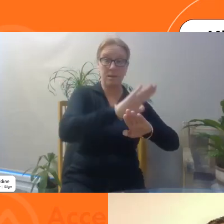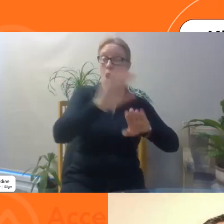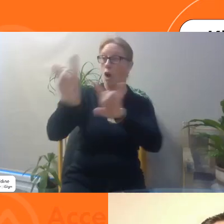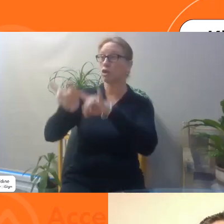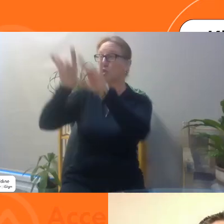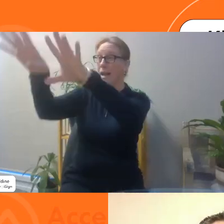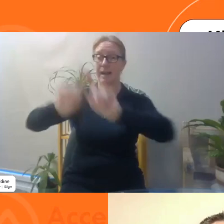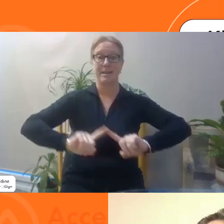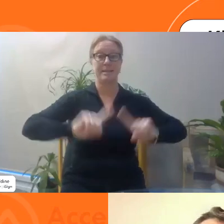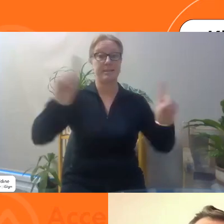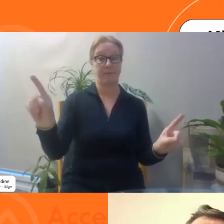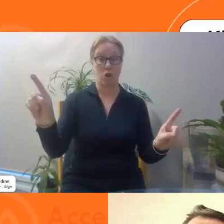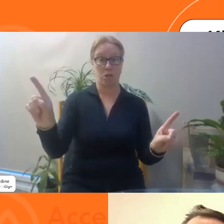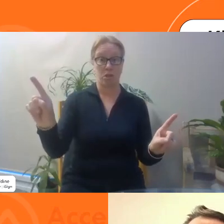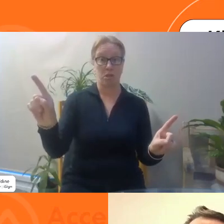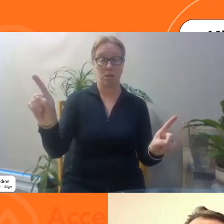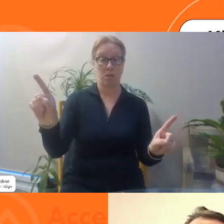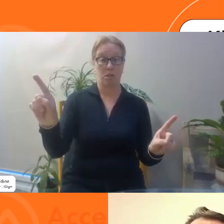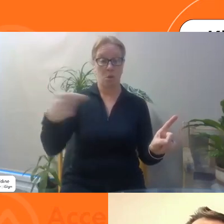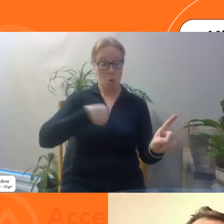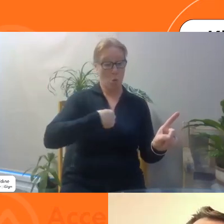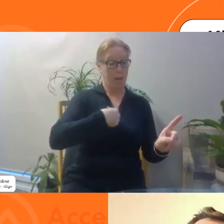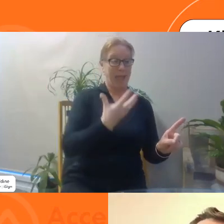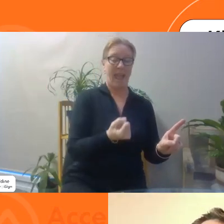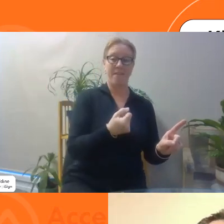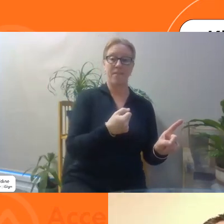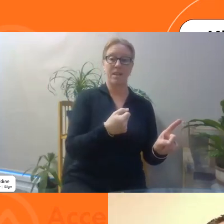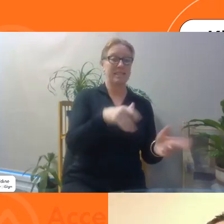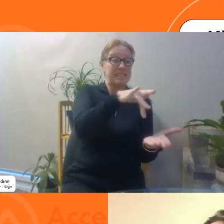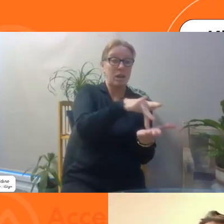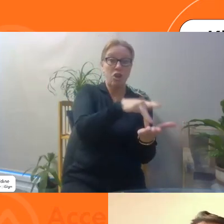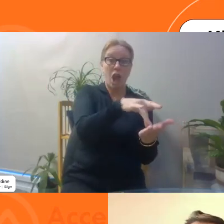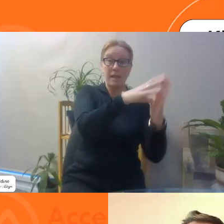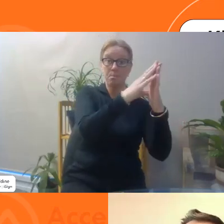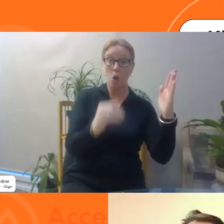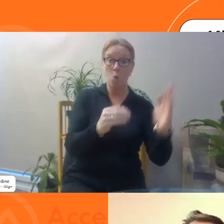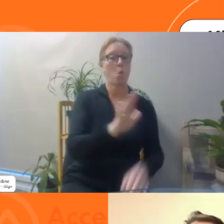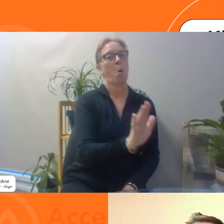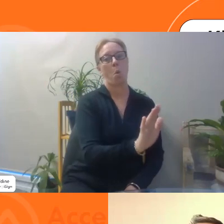in that we have a very decentralised model and our schools control a